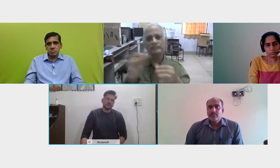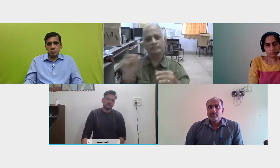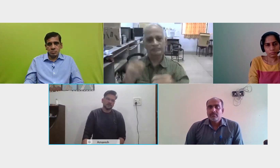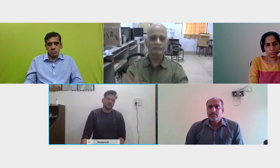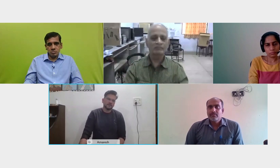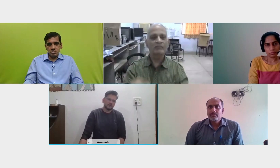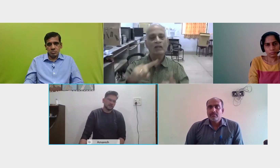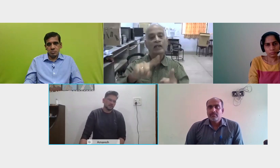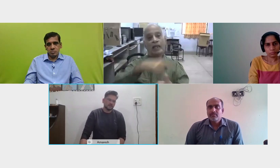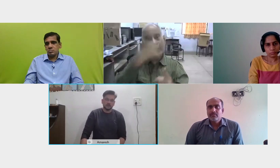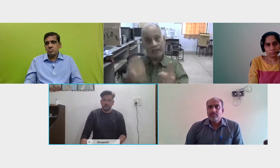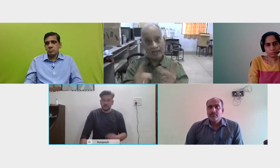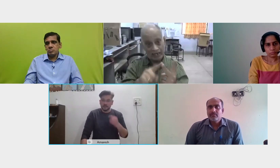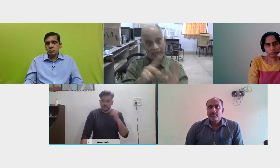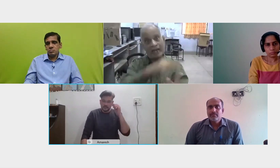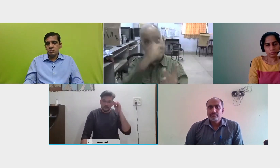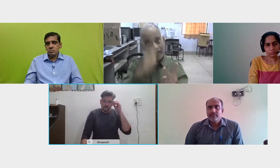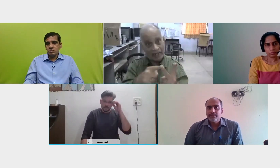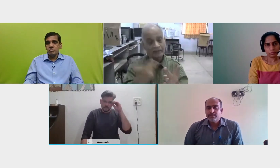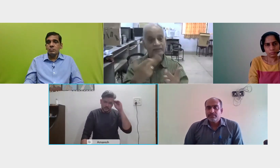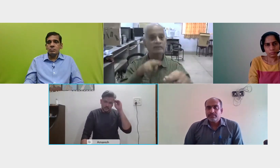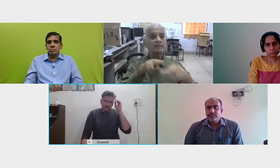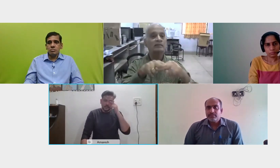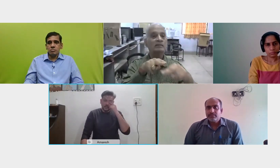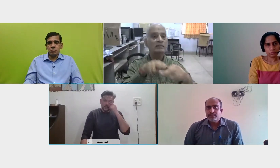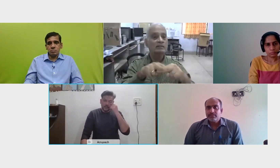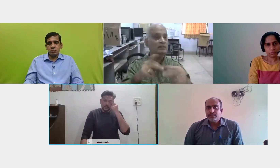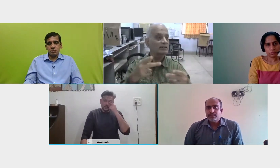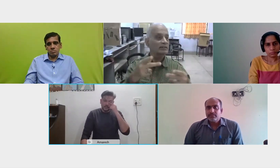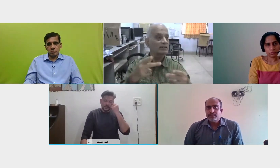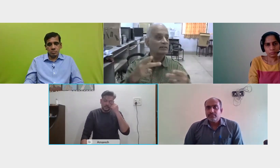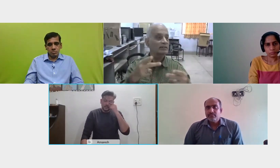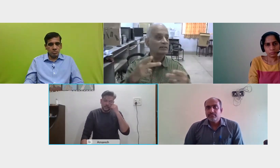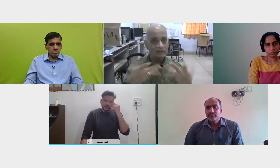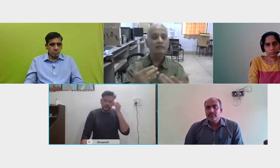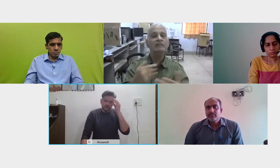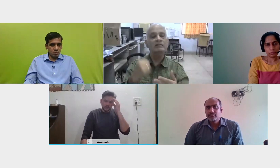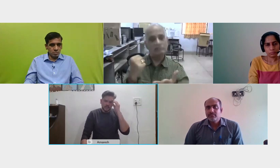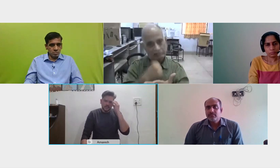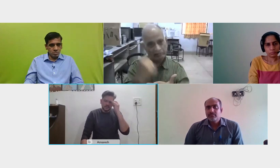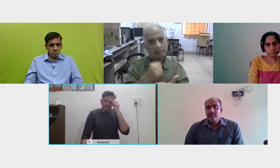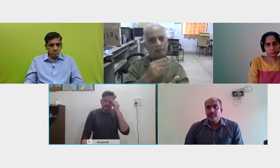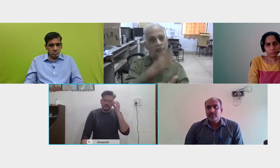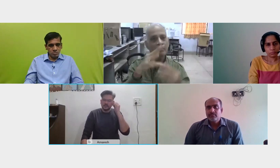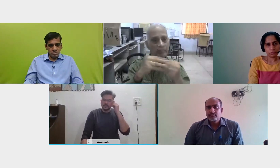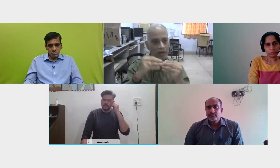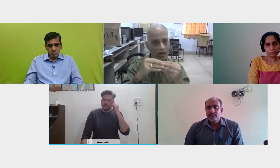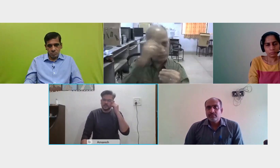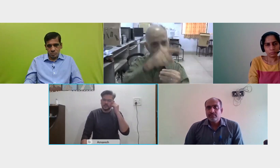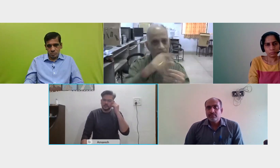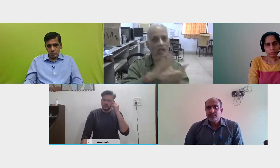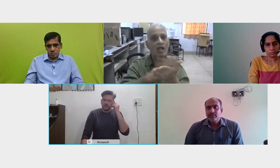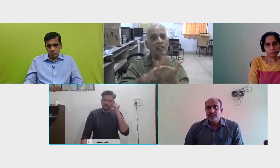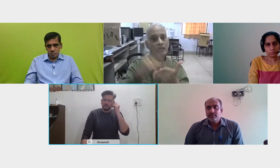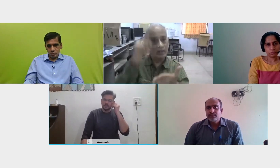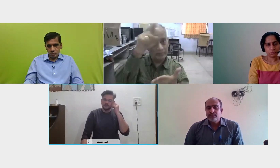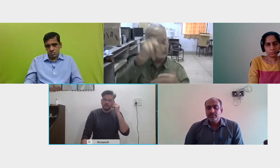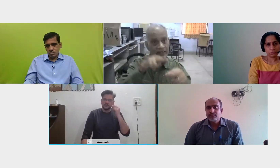signs only for 1600 words. Second we also had our dictionary which we had published